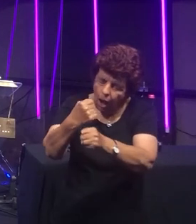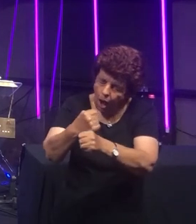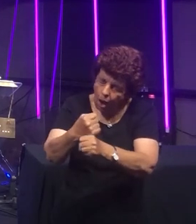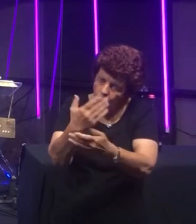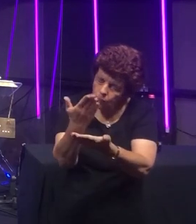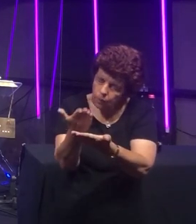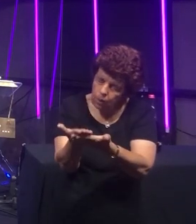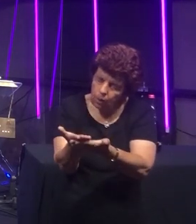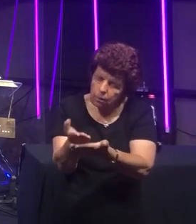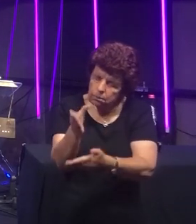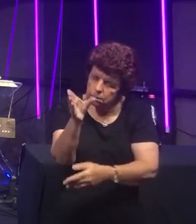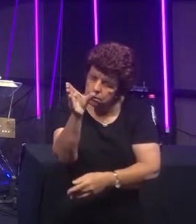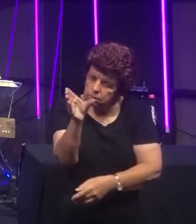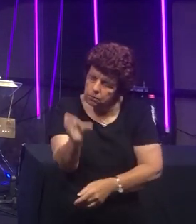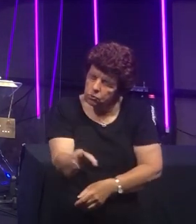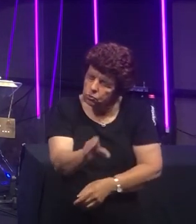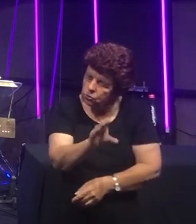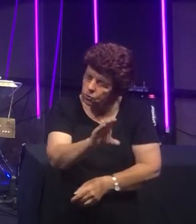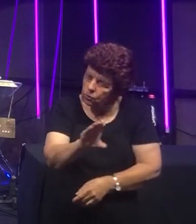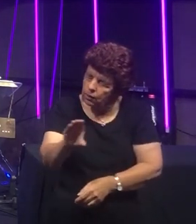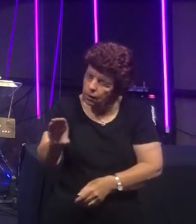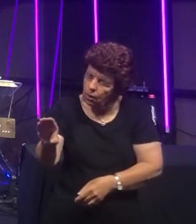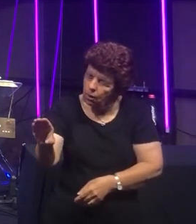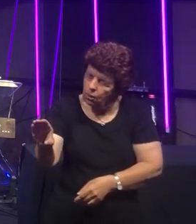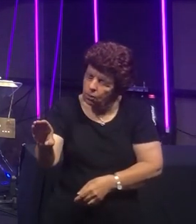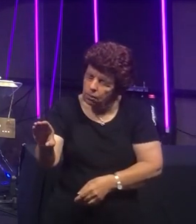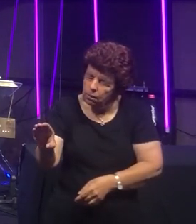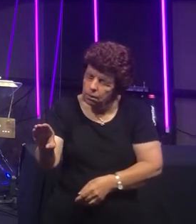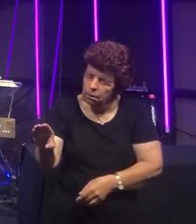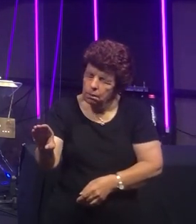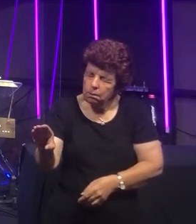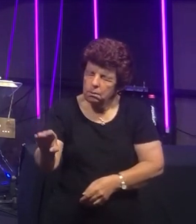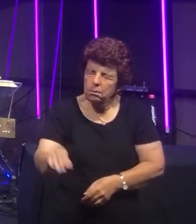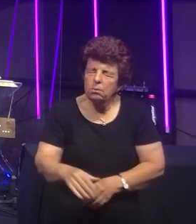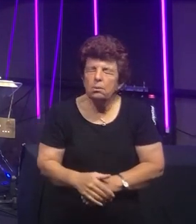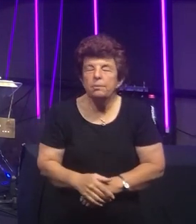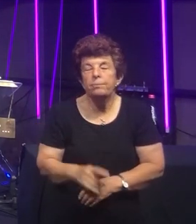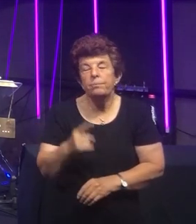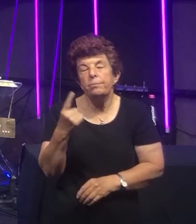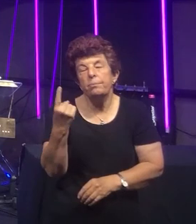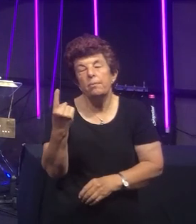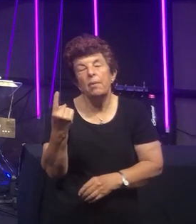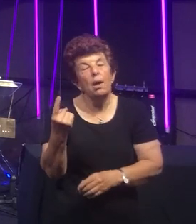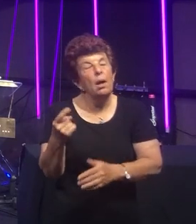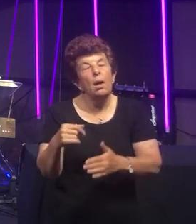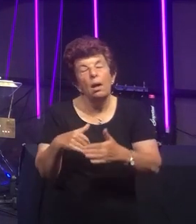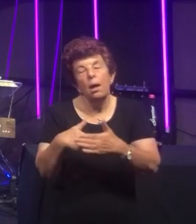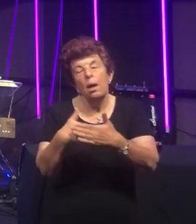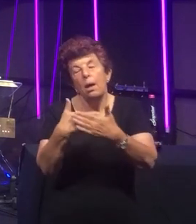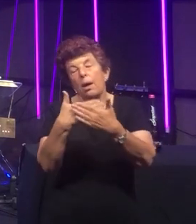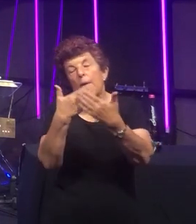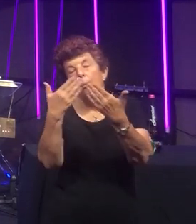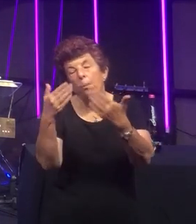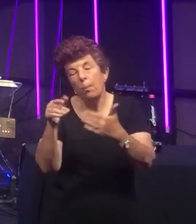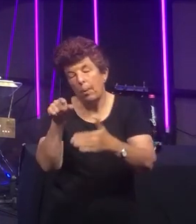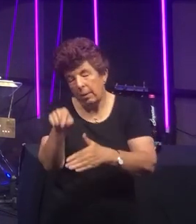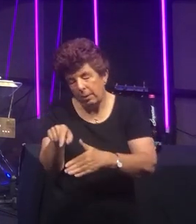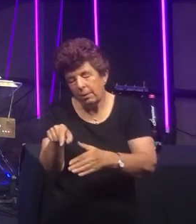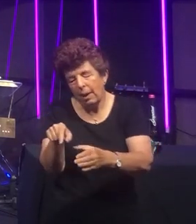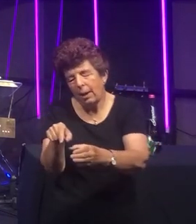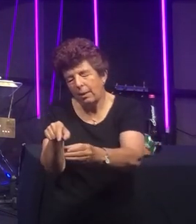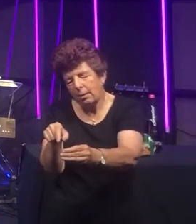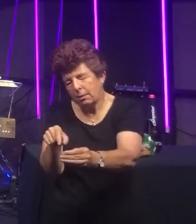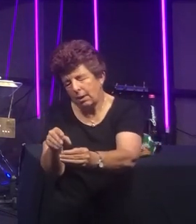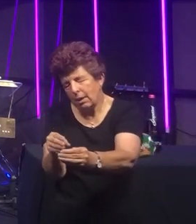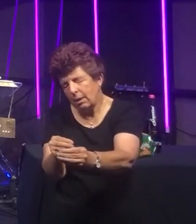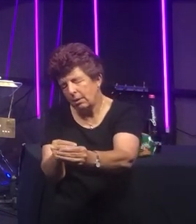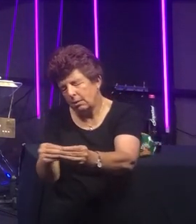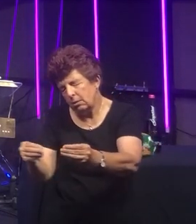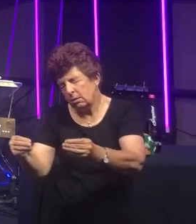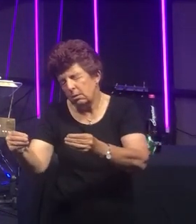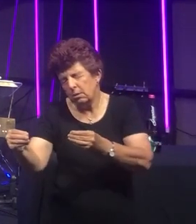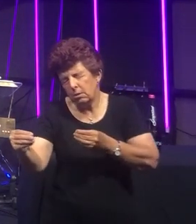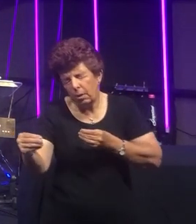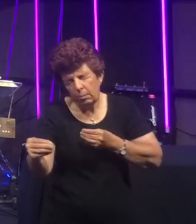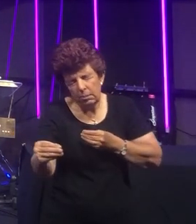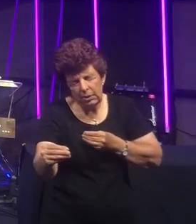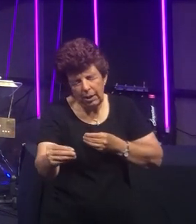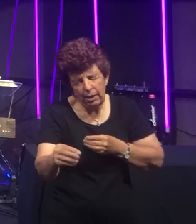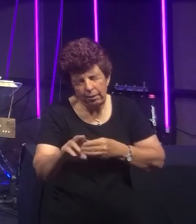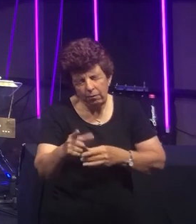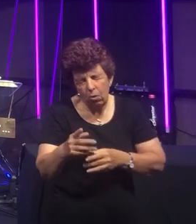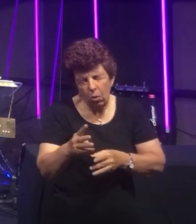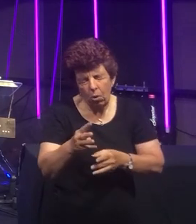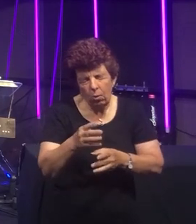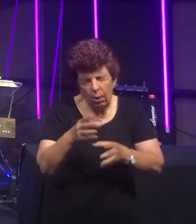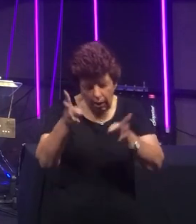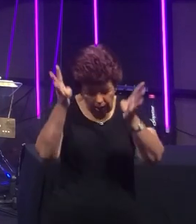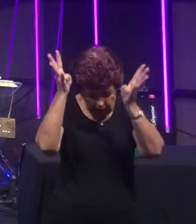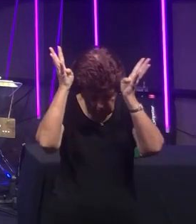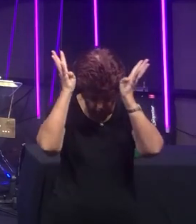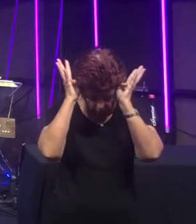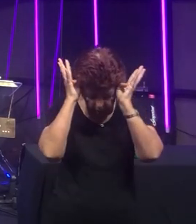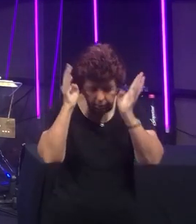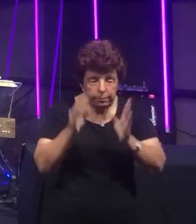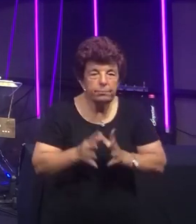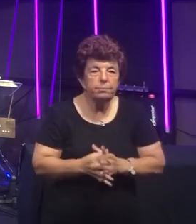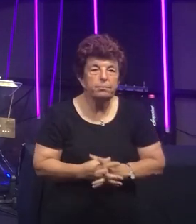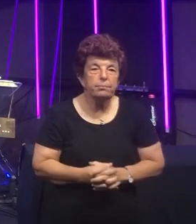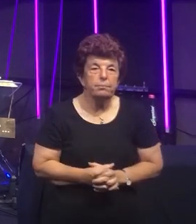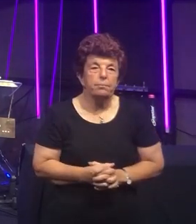I will cling to that old rugged cross And exchange it someday for a crown